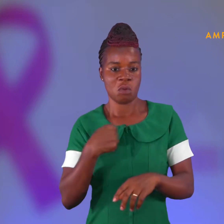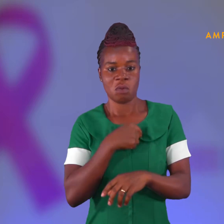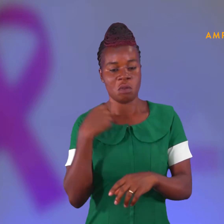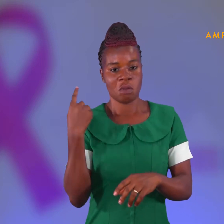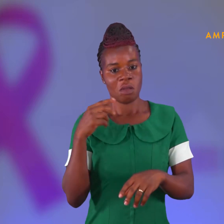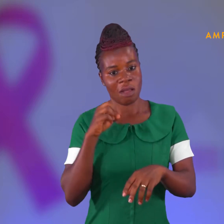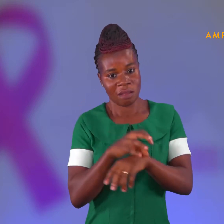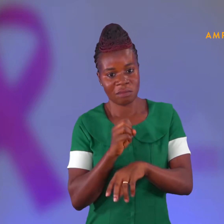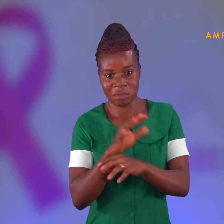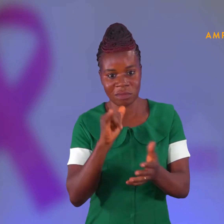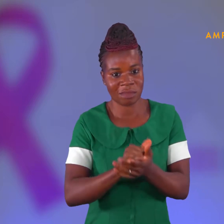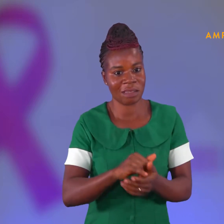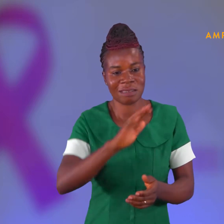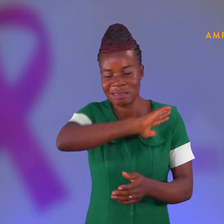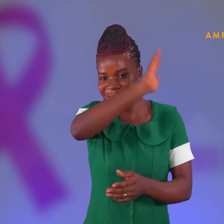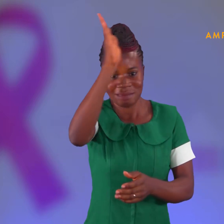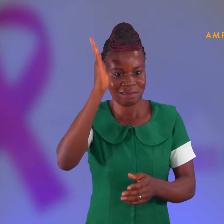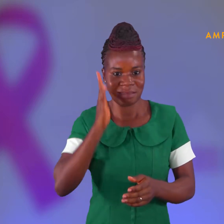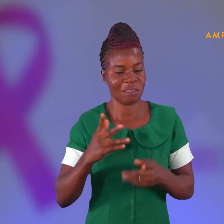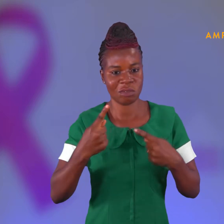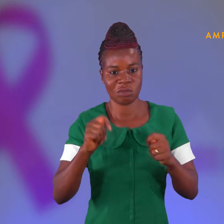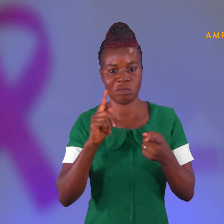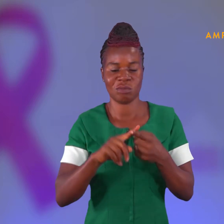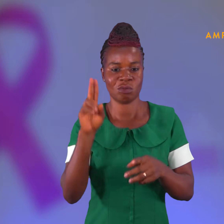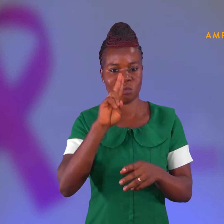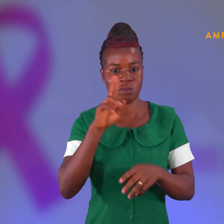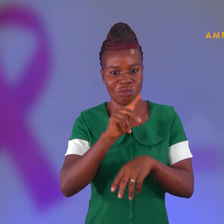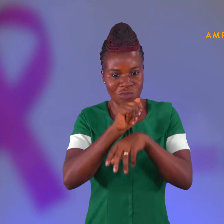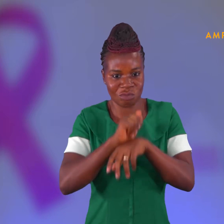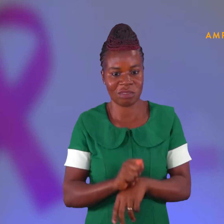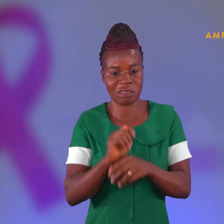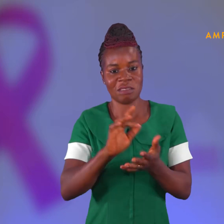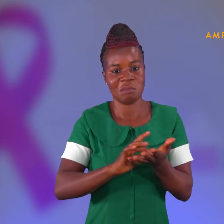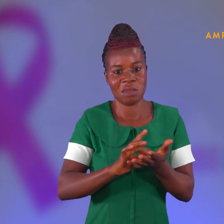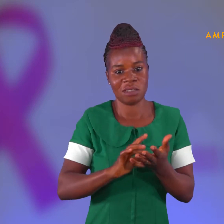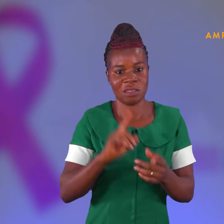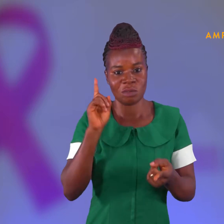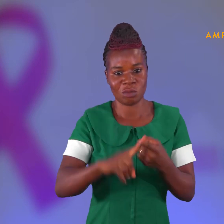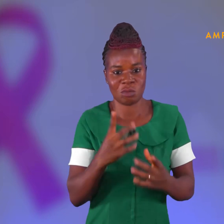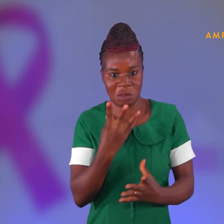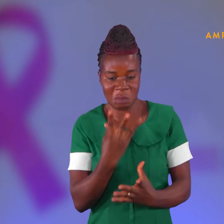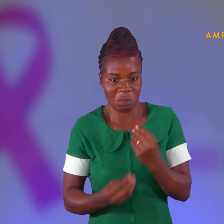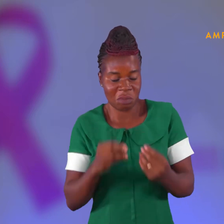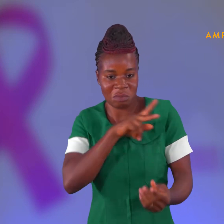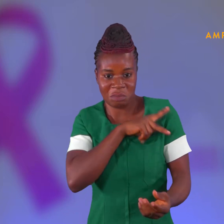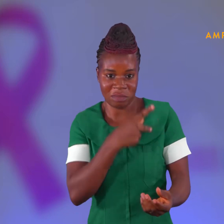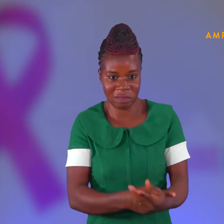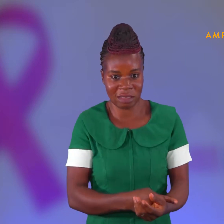We always advice people to avoid illegal abortions. You should not try to use traditional medicines or herbs to perform abortion.